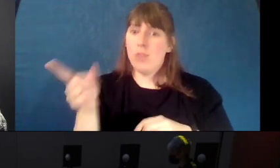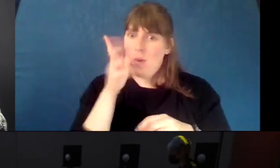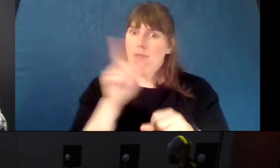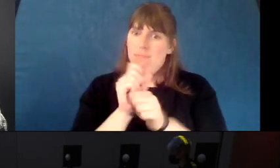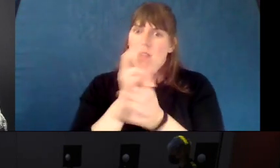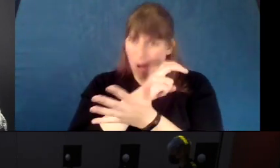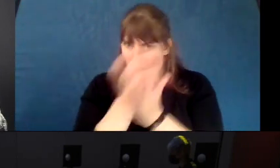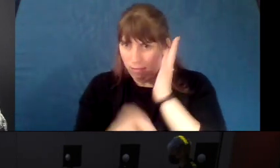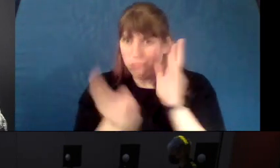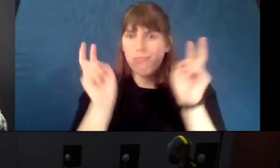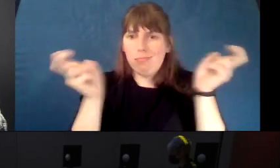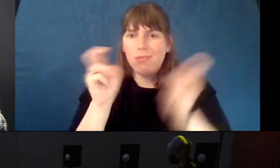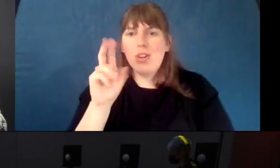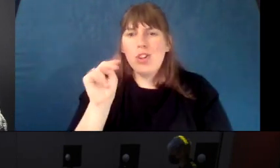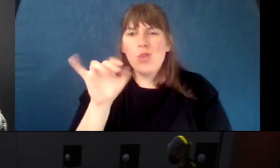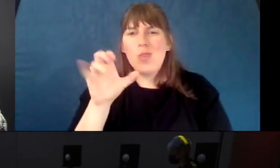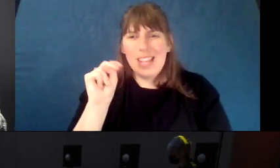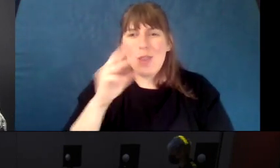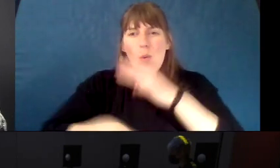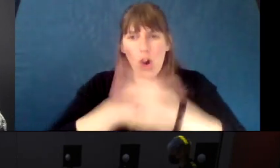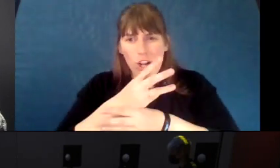And we're also using motion tracking